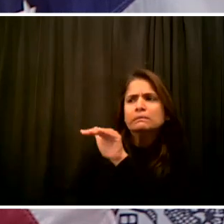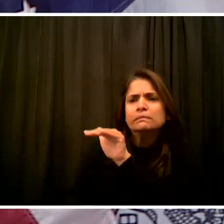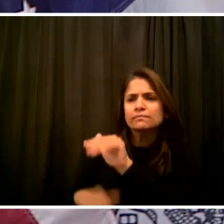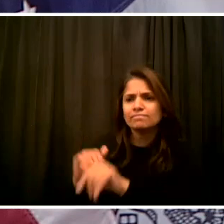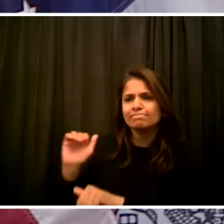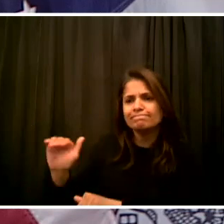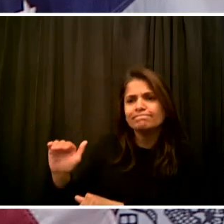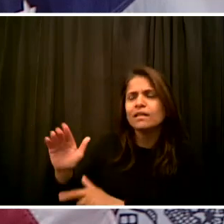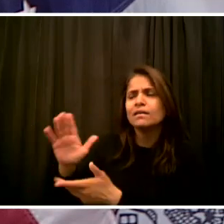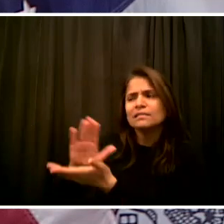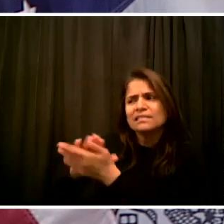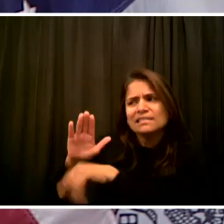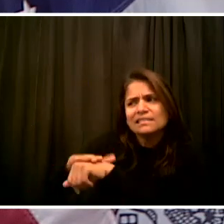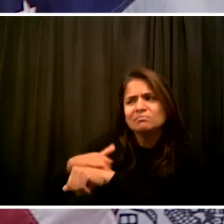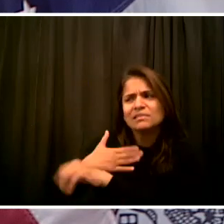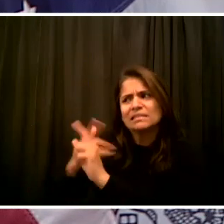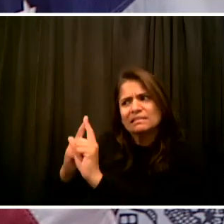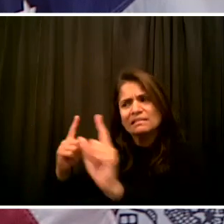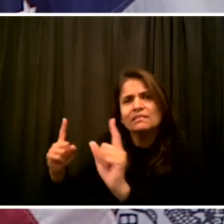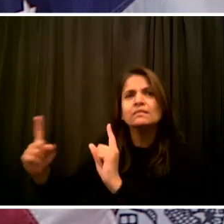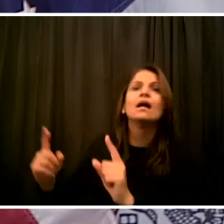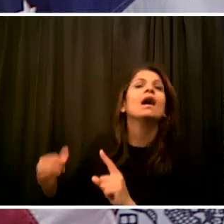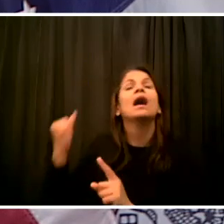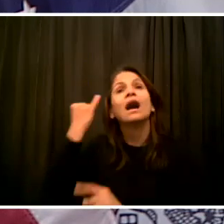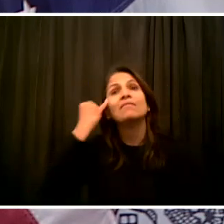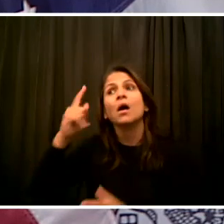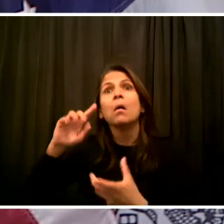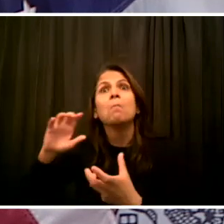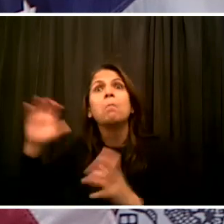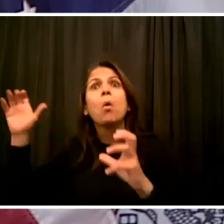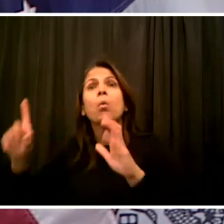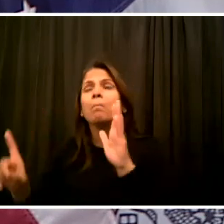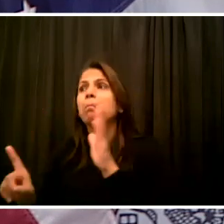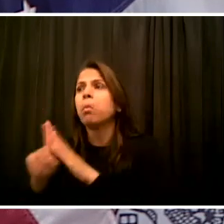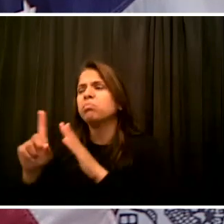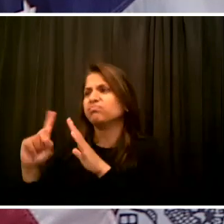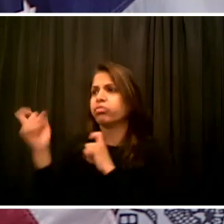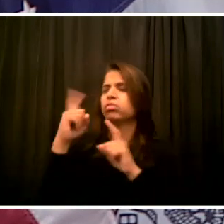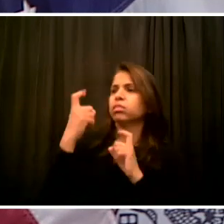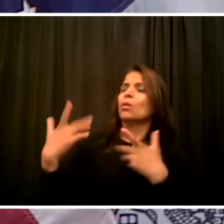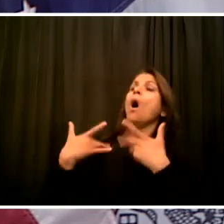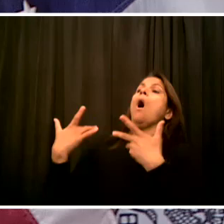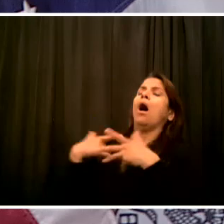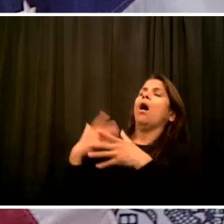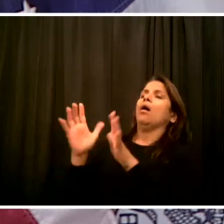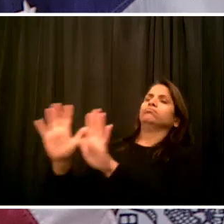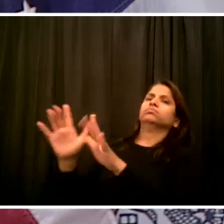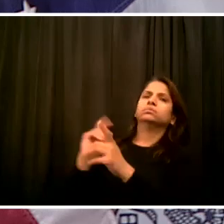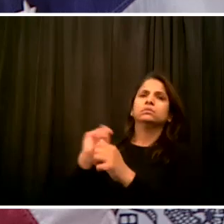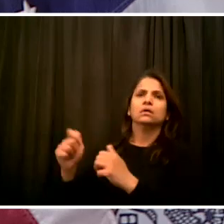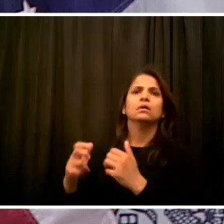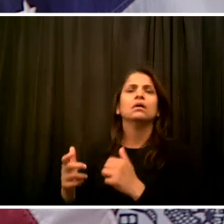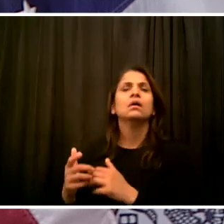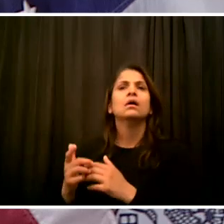WHAT THEY HAVE TO DEAL WITH, I DO FEEL FOR THEM. YOU KNOW, FIVE OF THEM THROUGHOUT